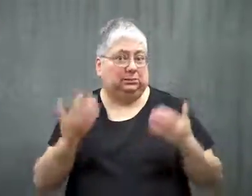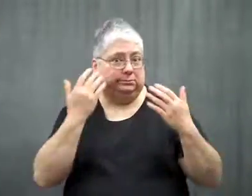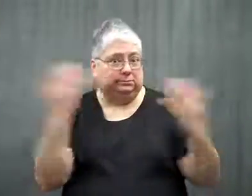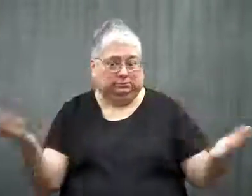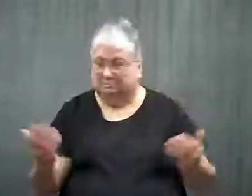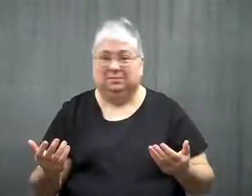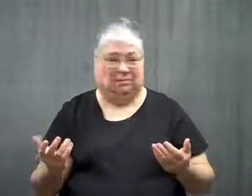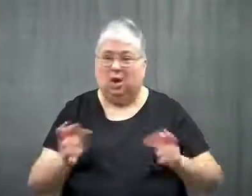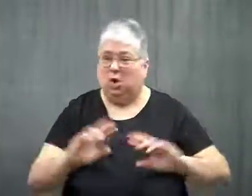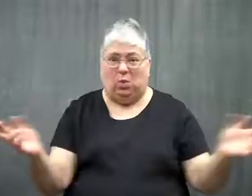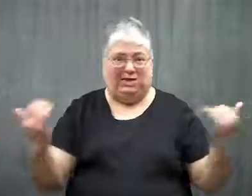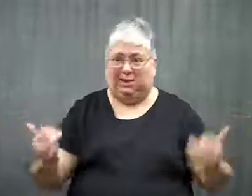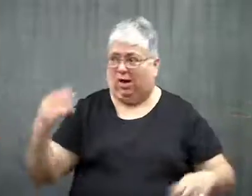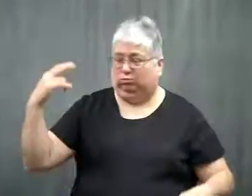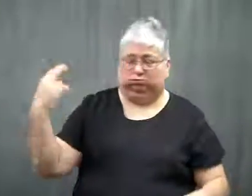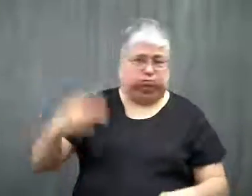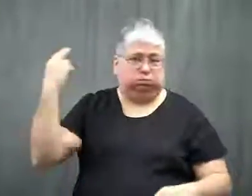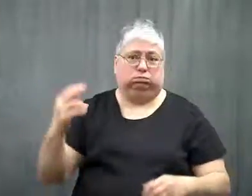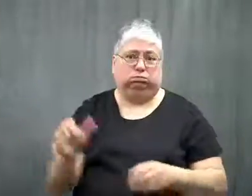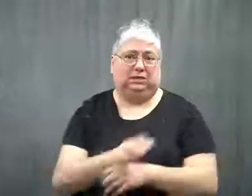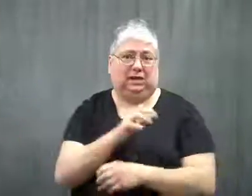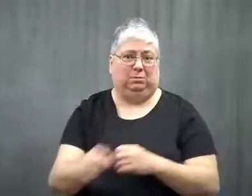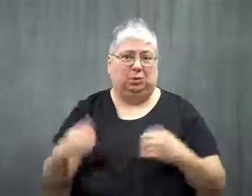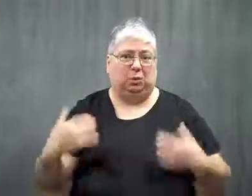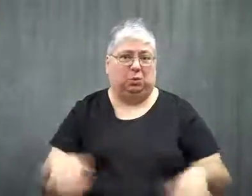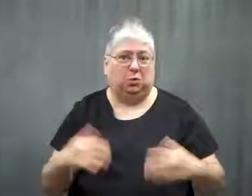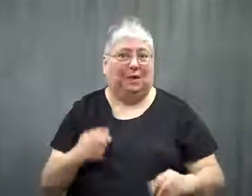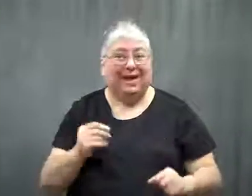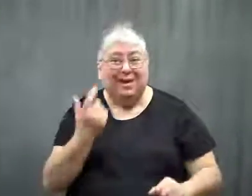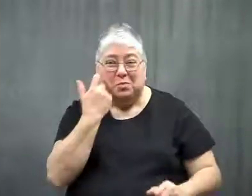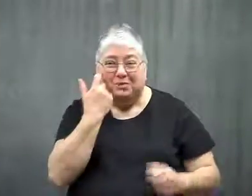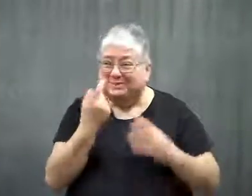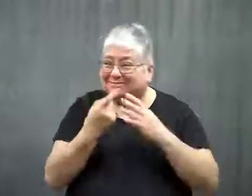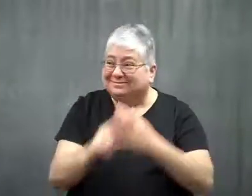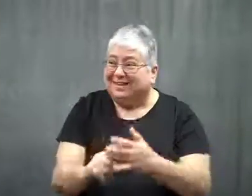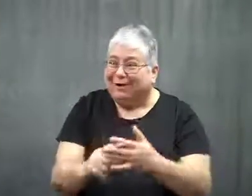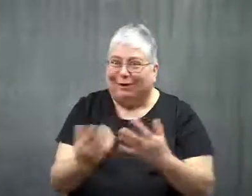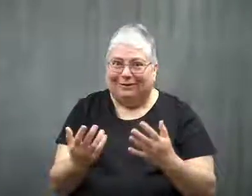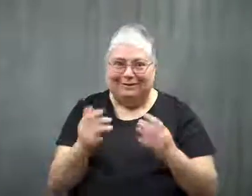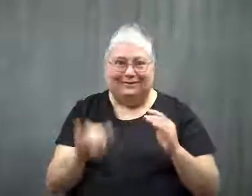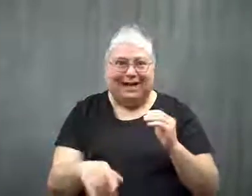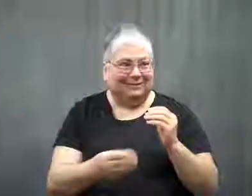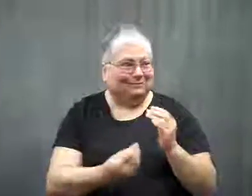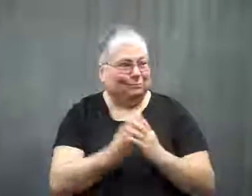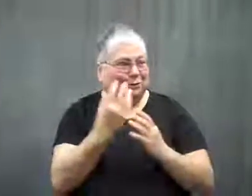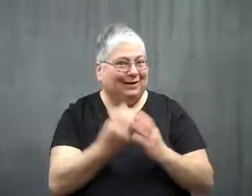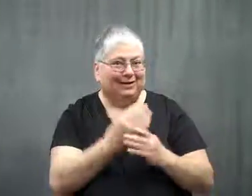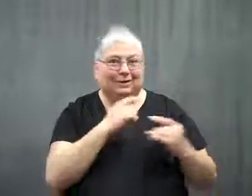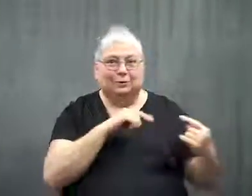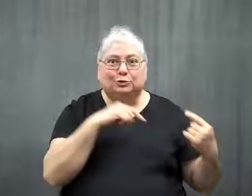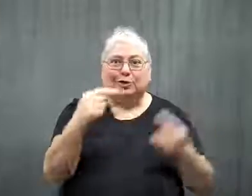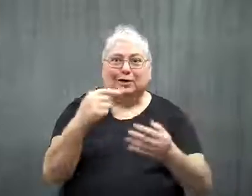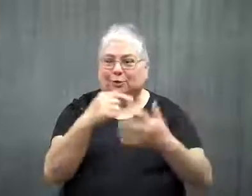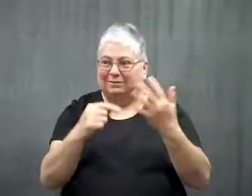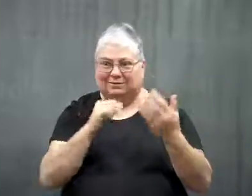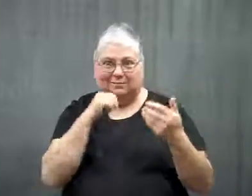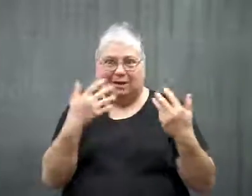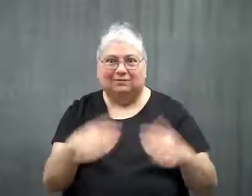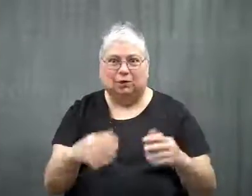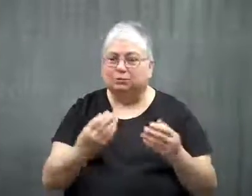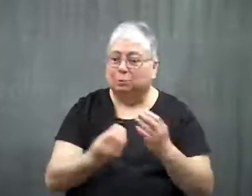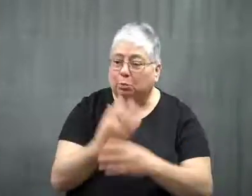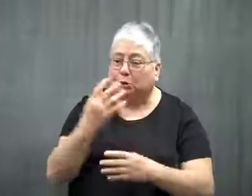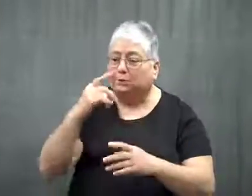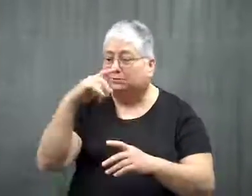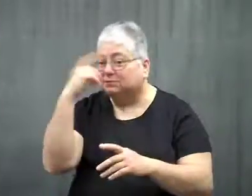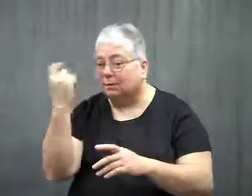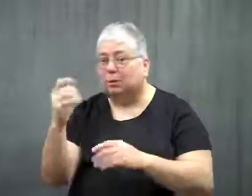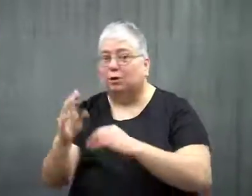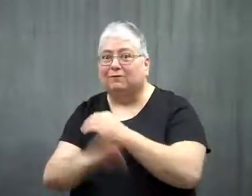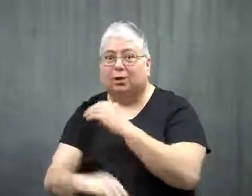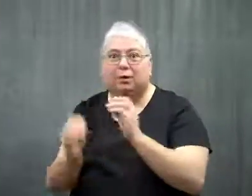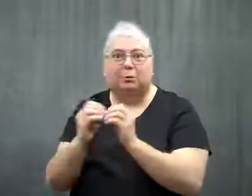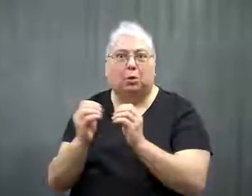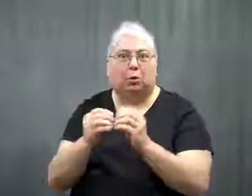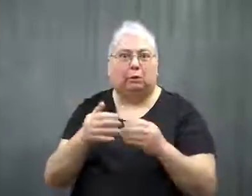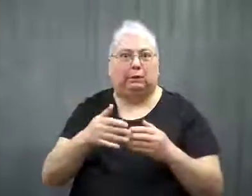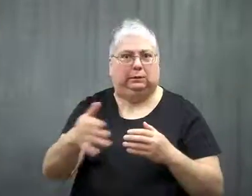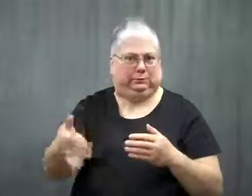It's already set a record, and the season has just started. There's still spring, summer and fall.